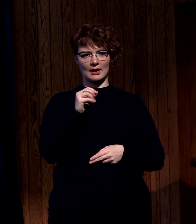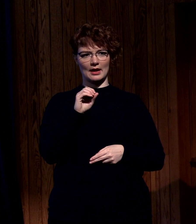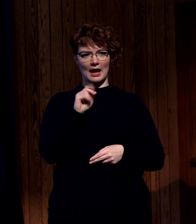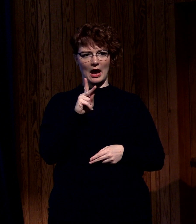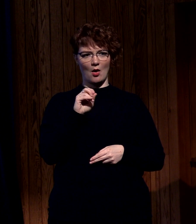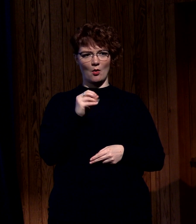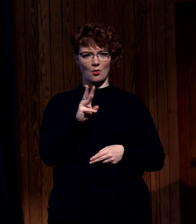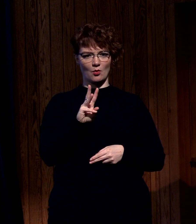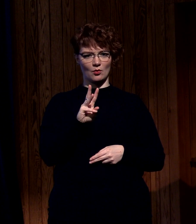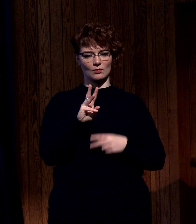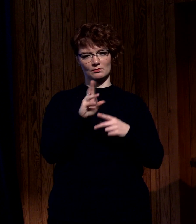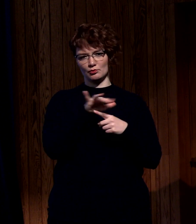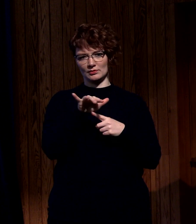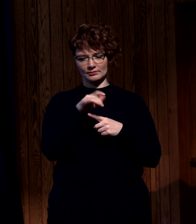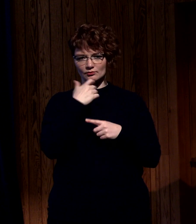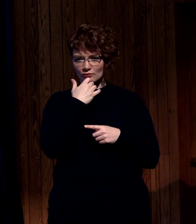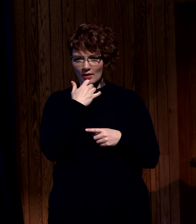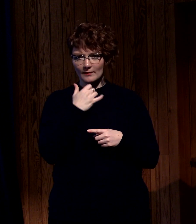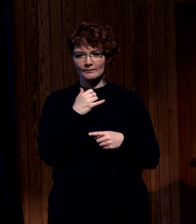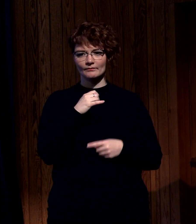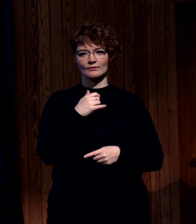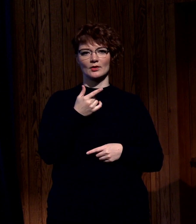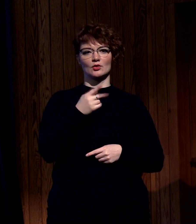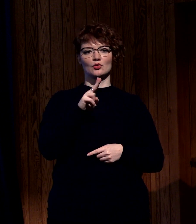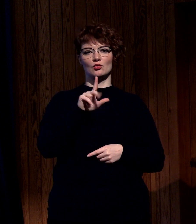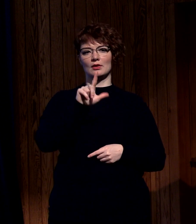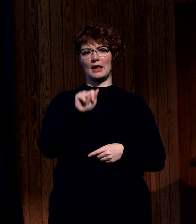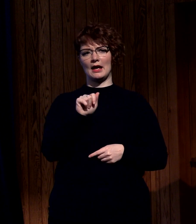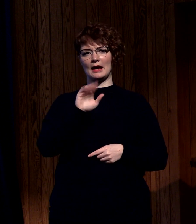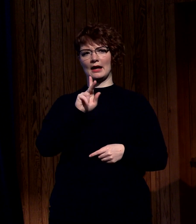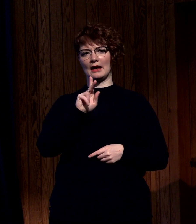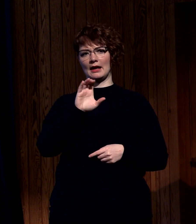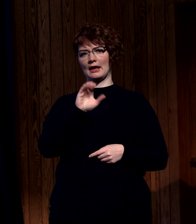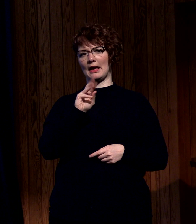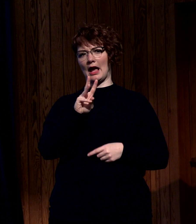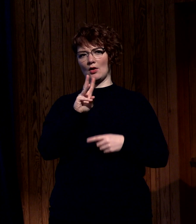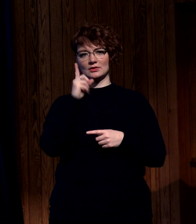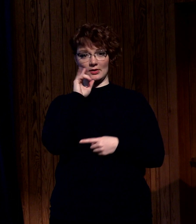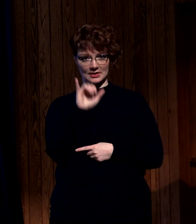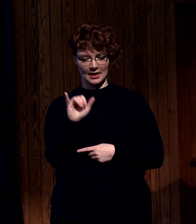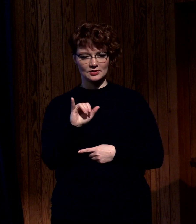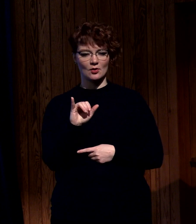Buakaw. Good job this time. So he's a famous Muay Thai